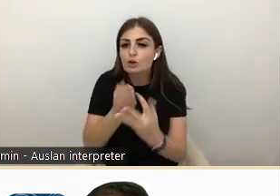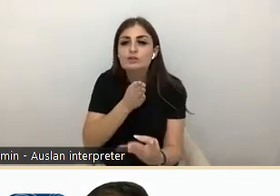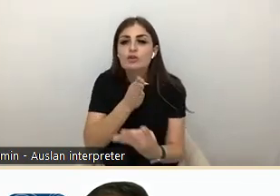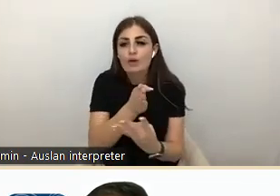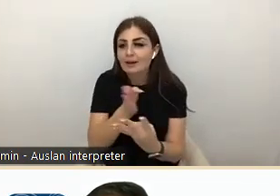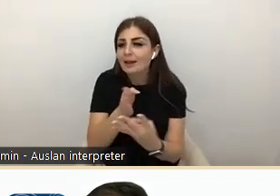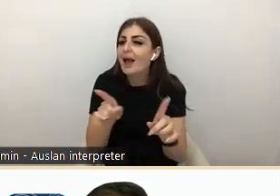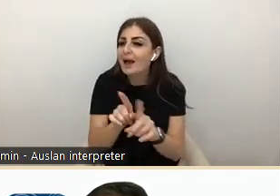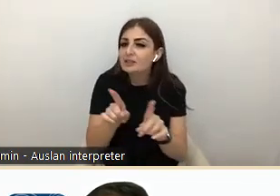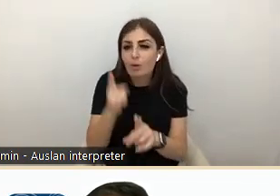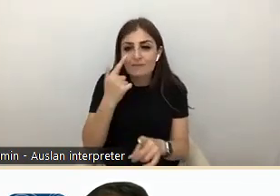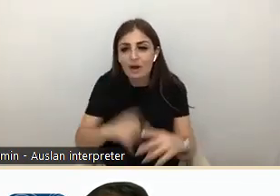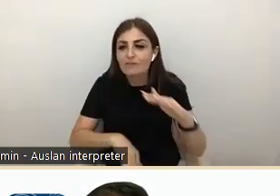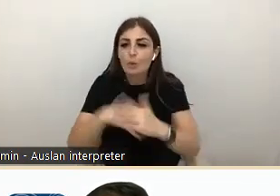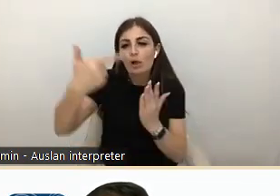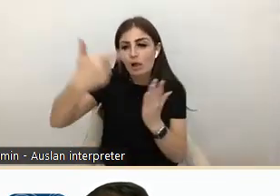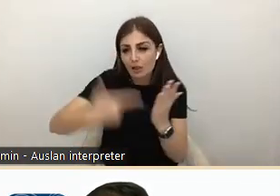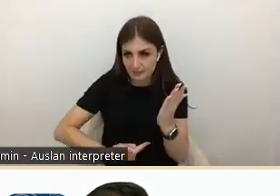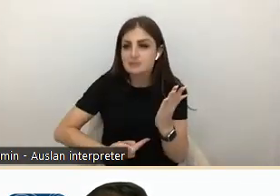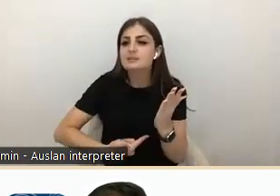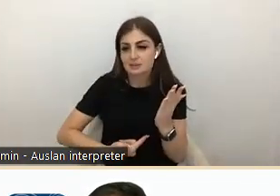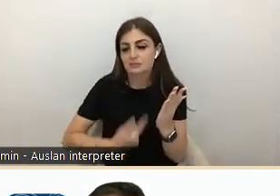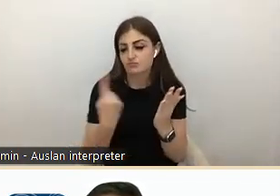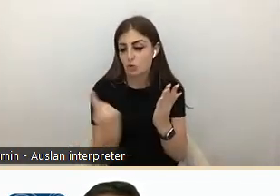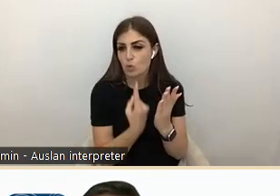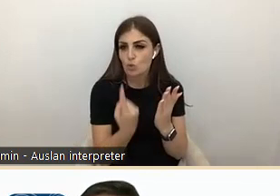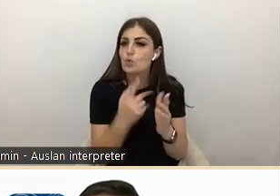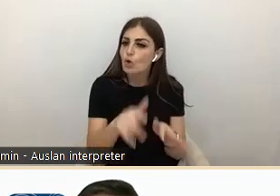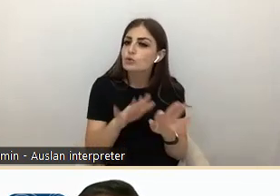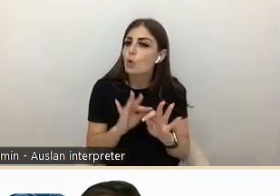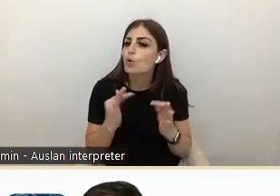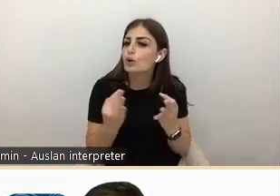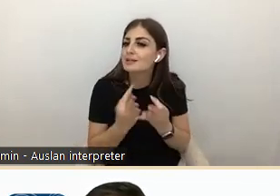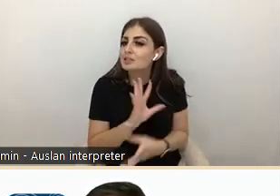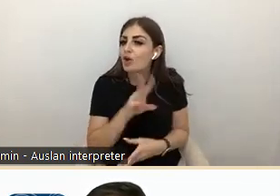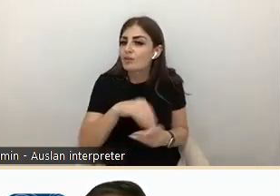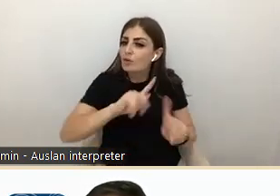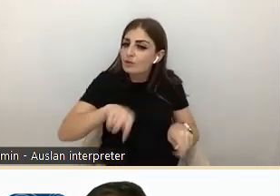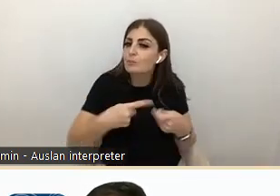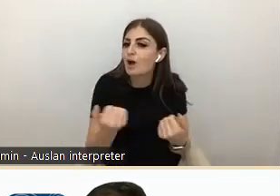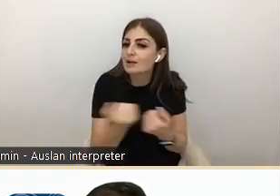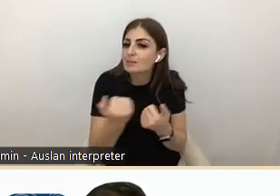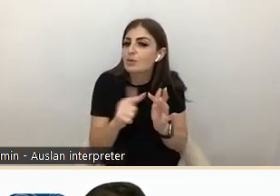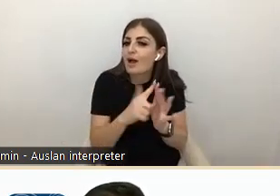a complete list of the advocacy organisations providing support with the IER process on